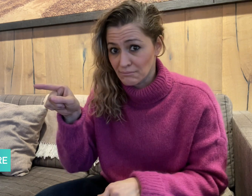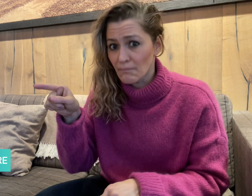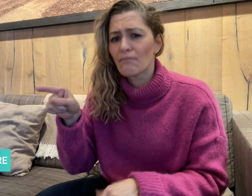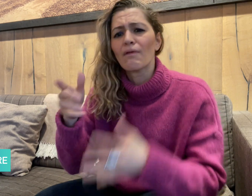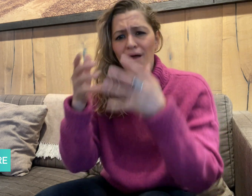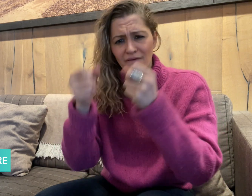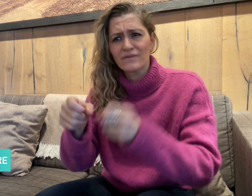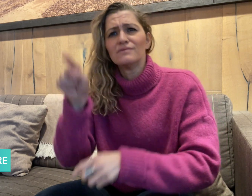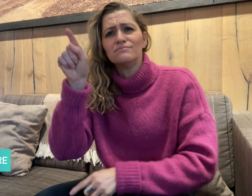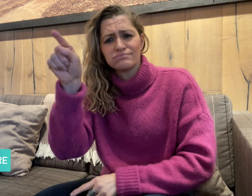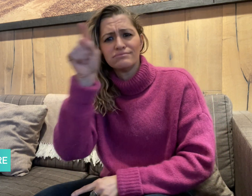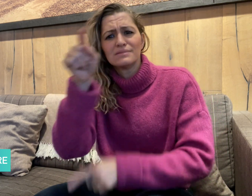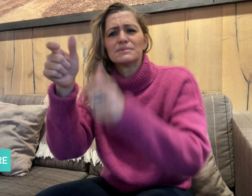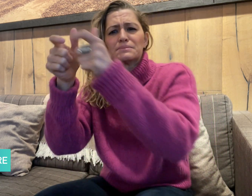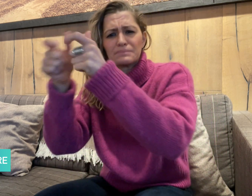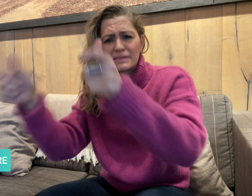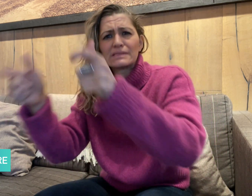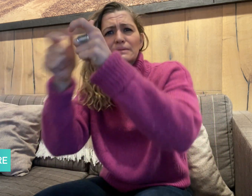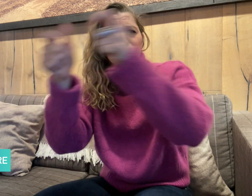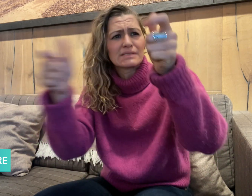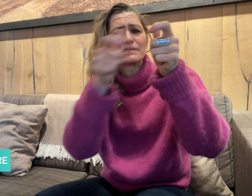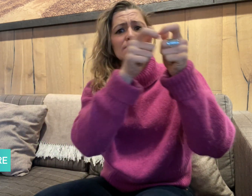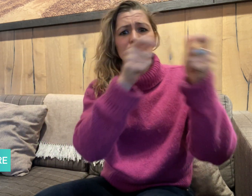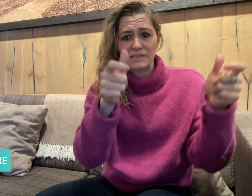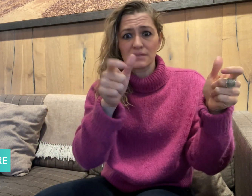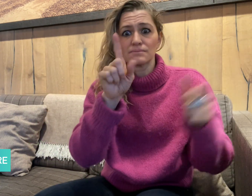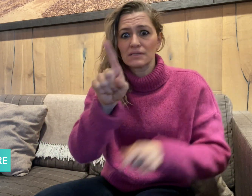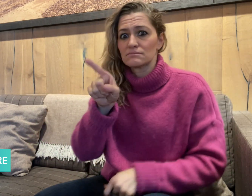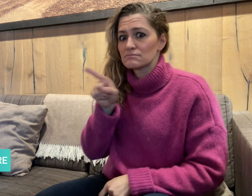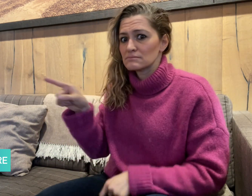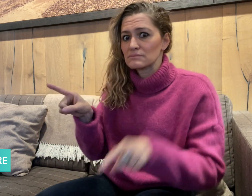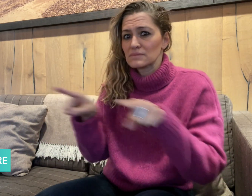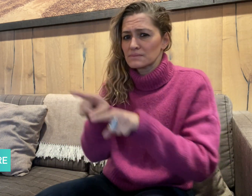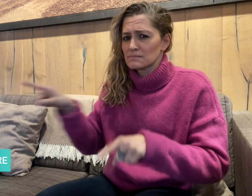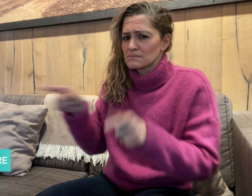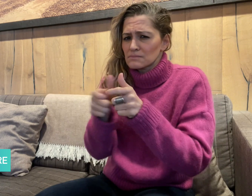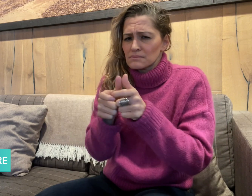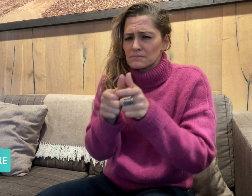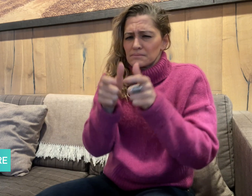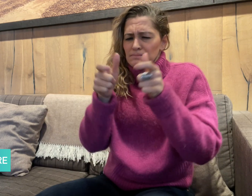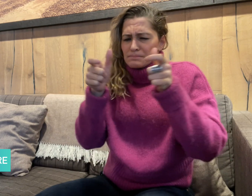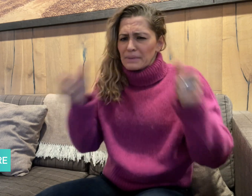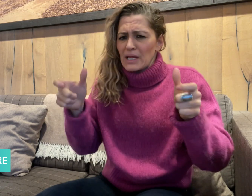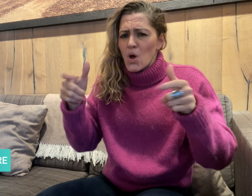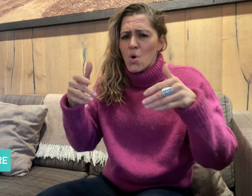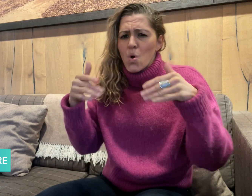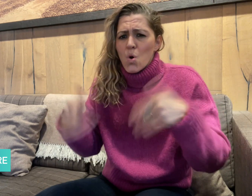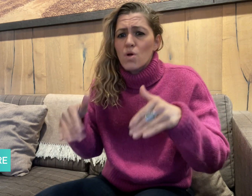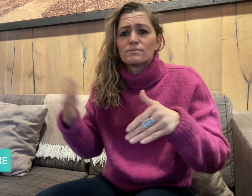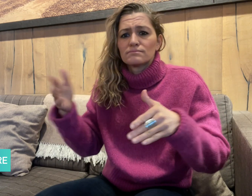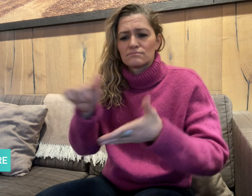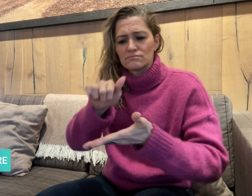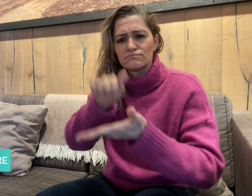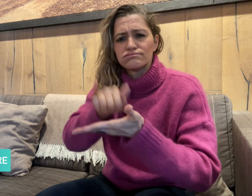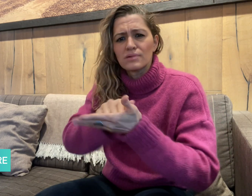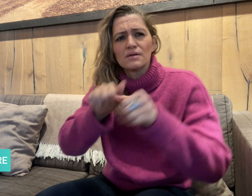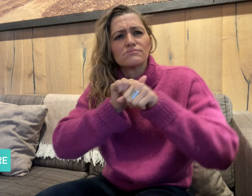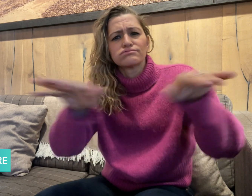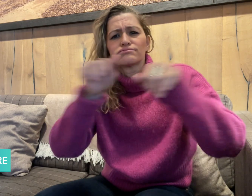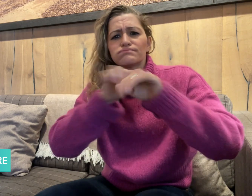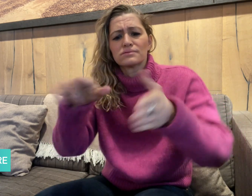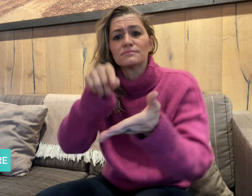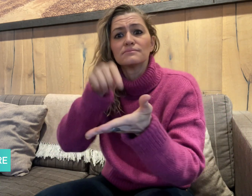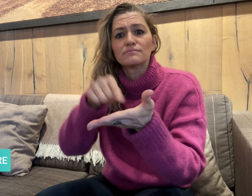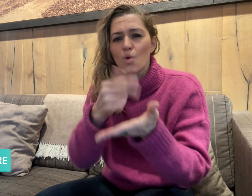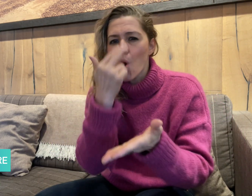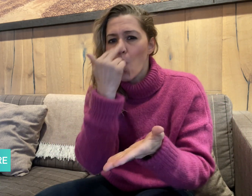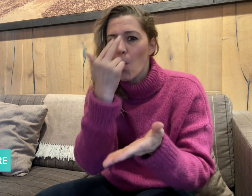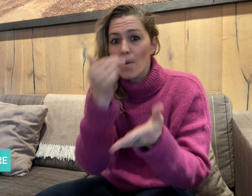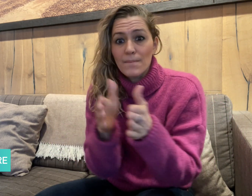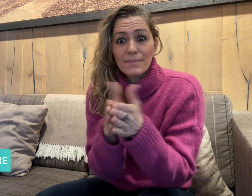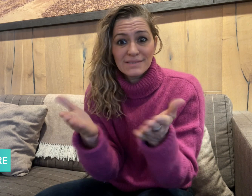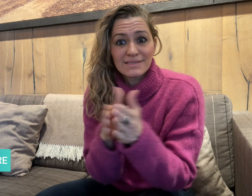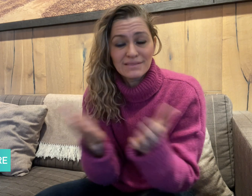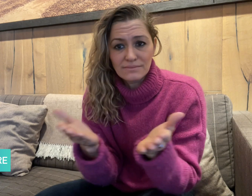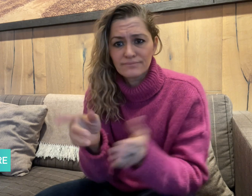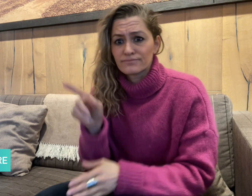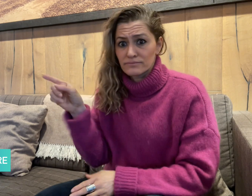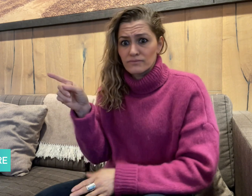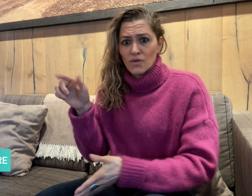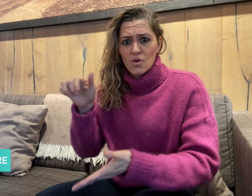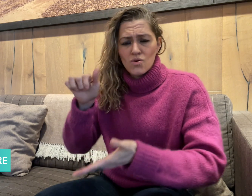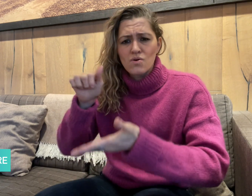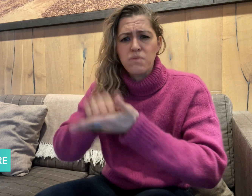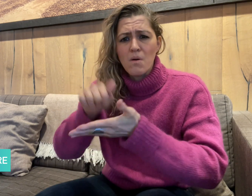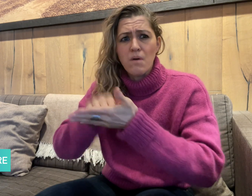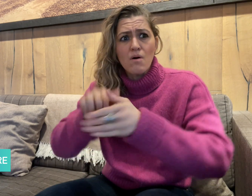one of the largest publishers of comics, has been producing lots